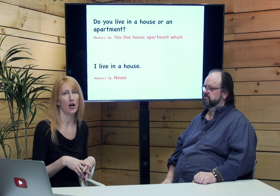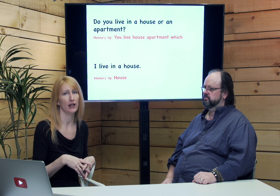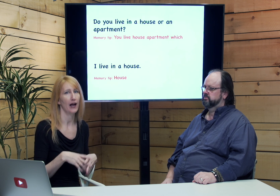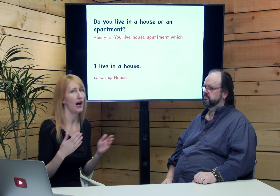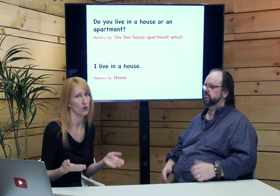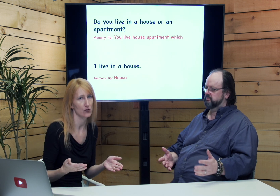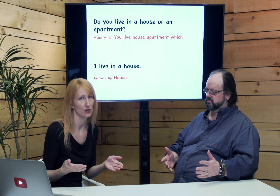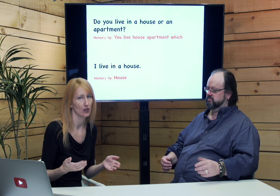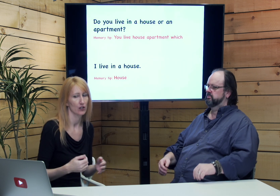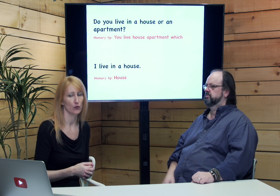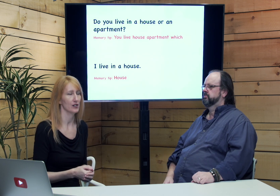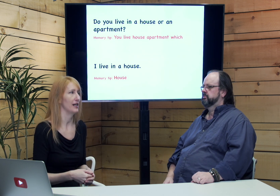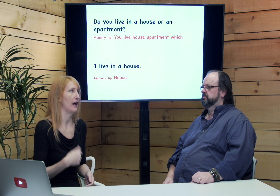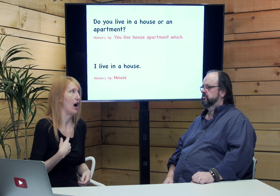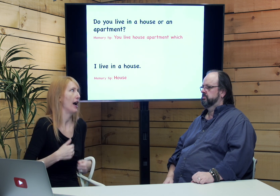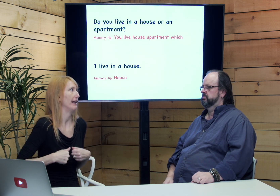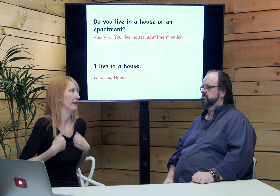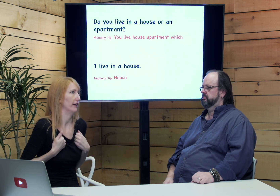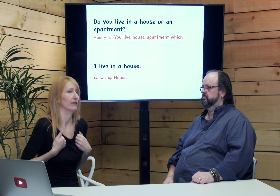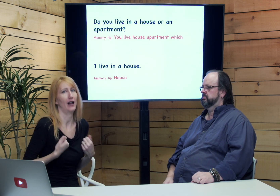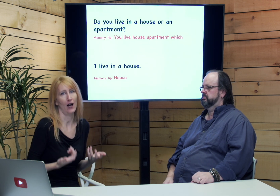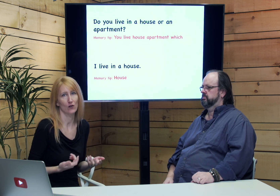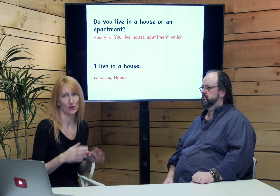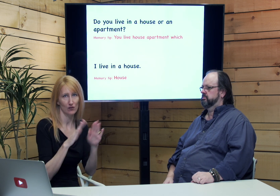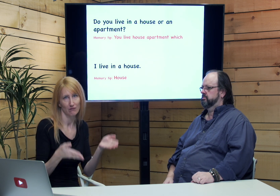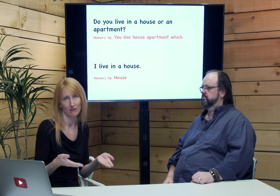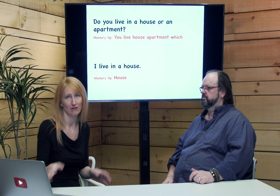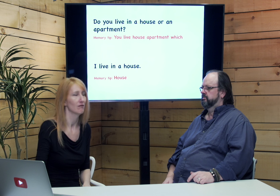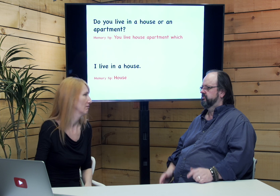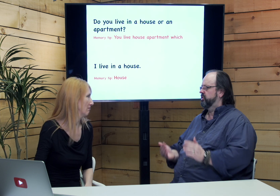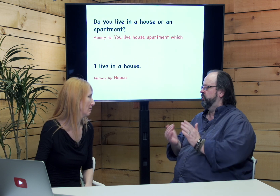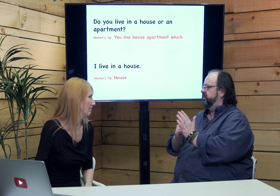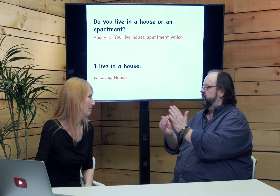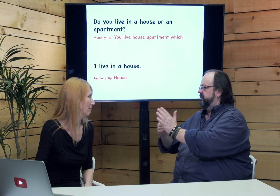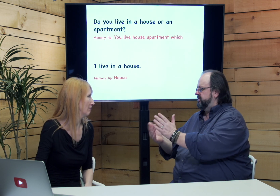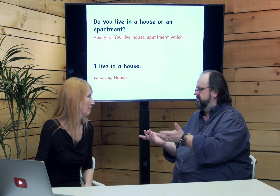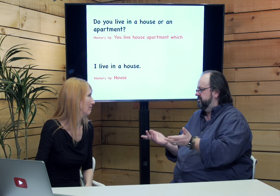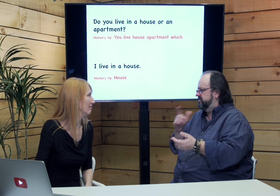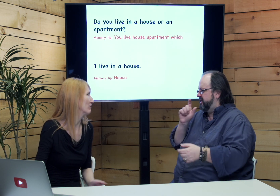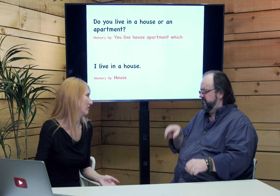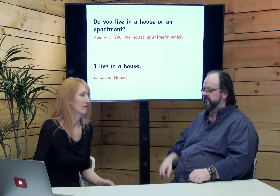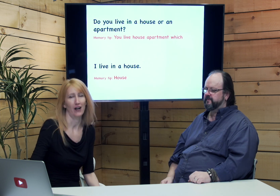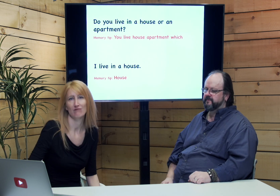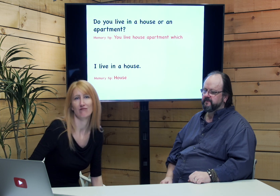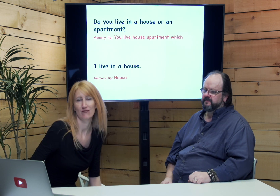'house' you wouldn't say "I live in a house" You don't have to repeat what was already asked